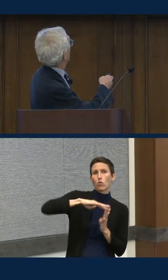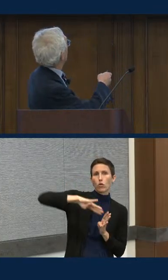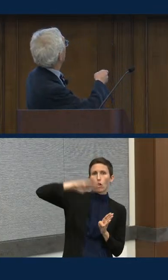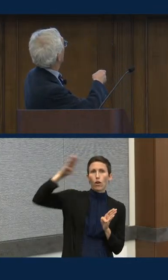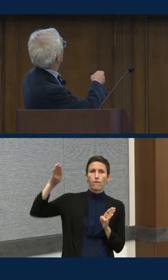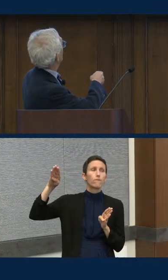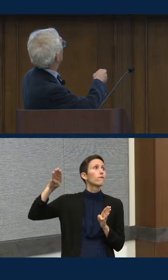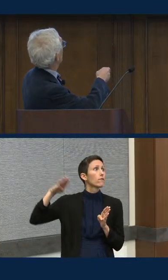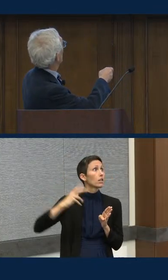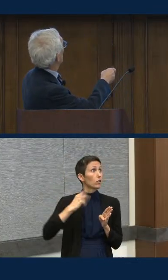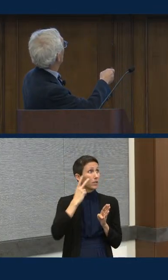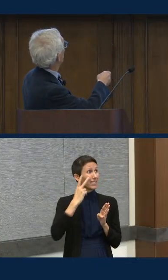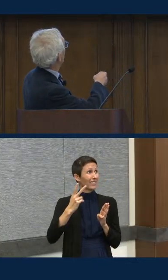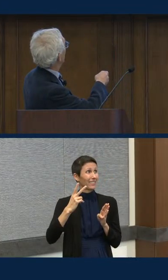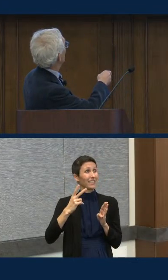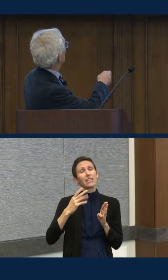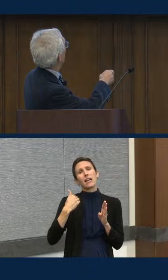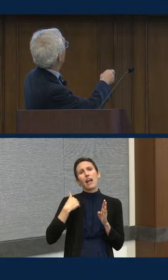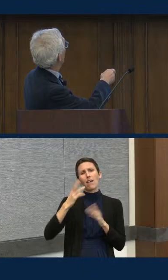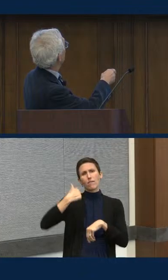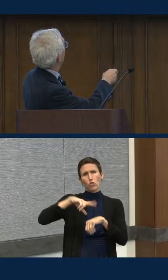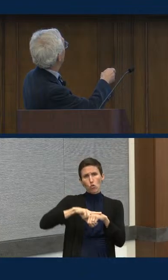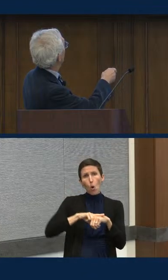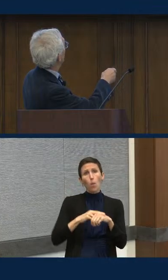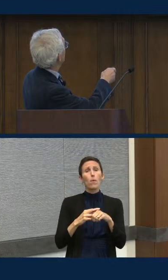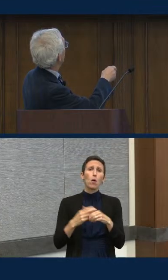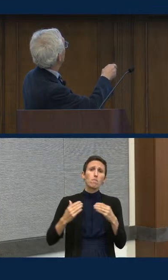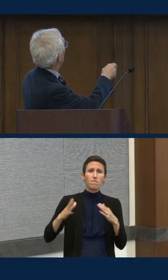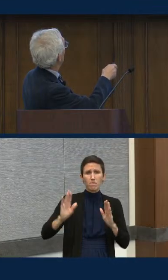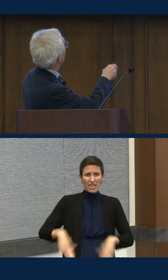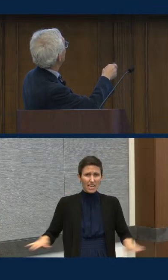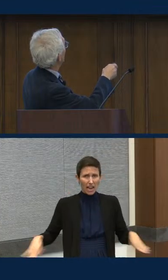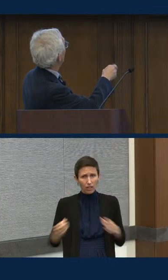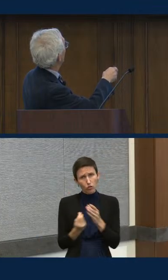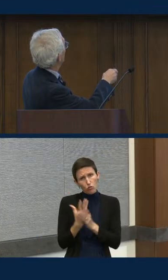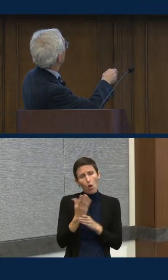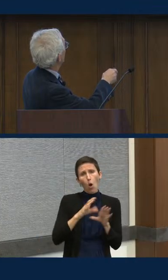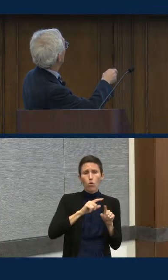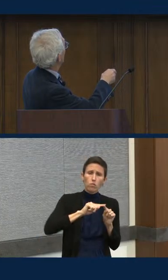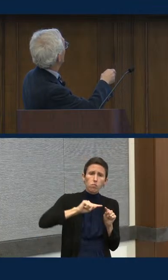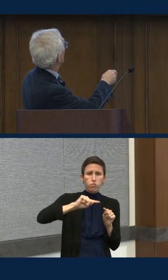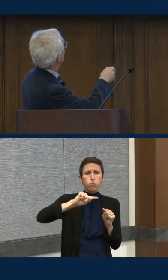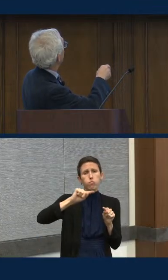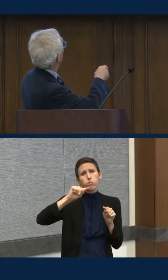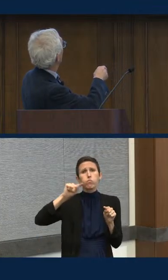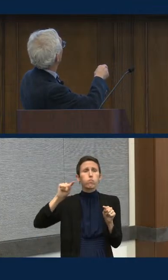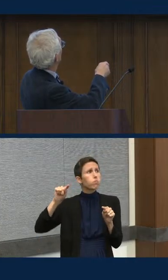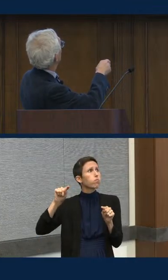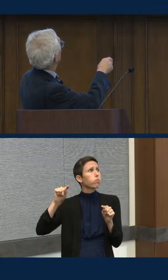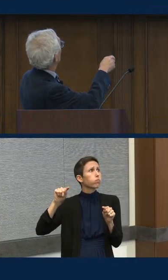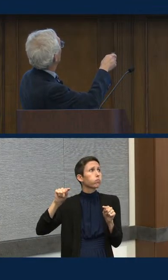these are normal pediatric growth curve 50 and 97